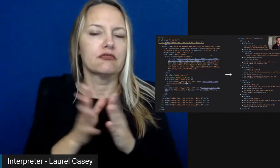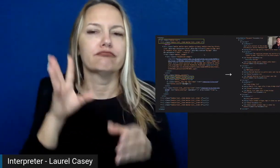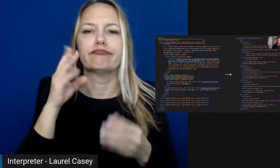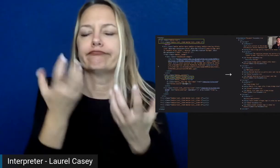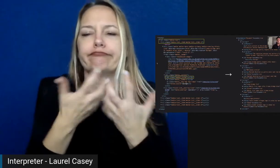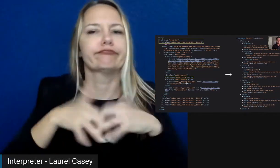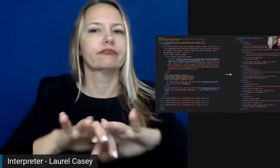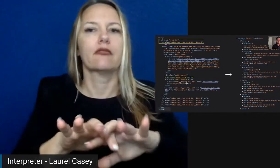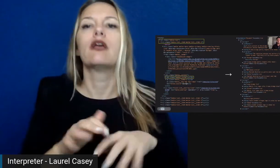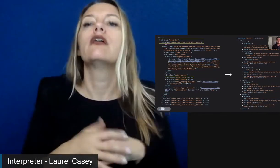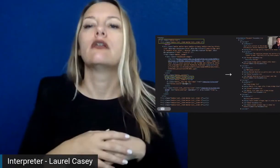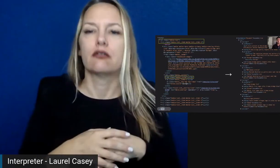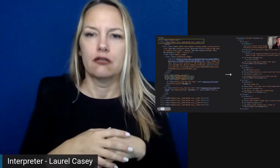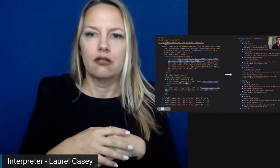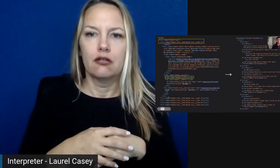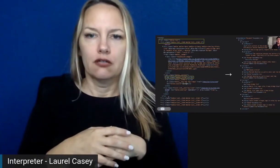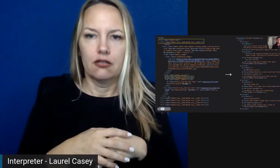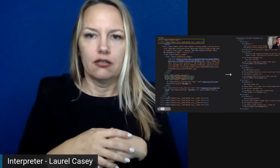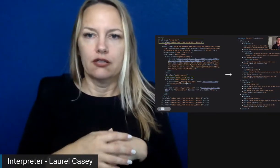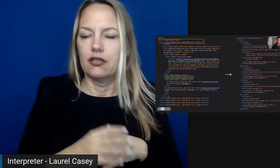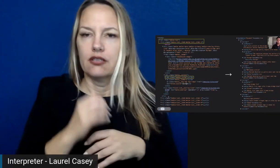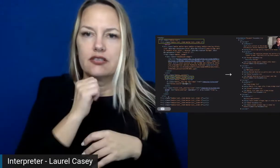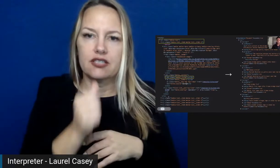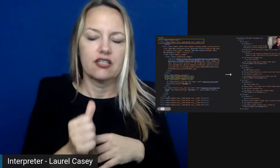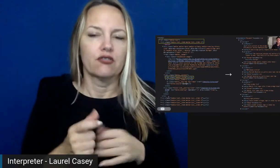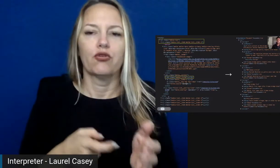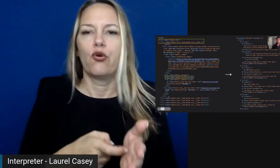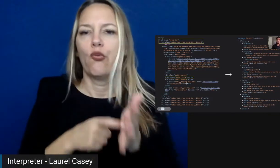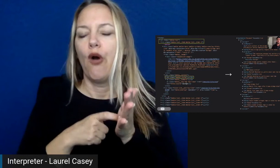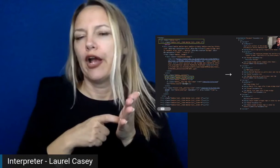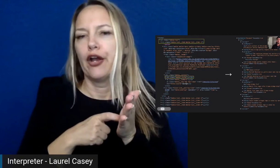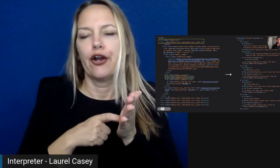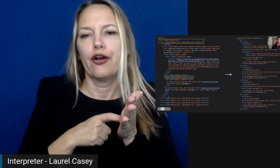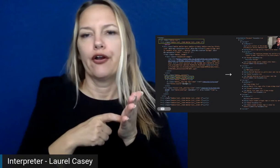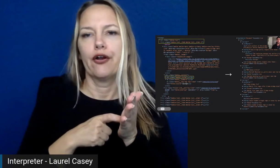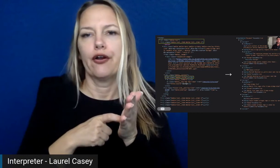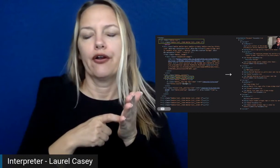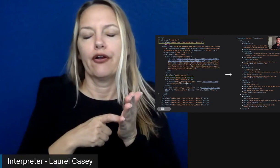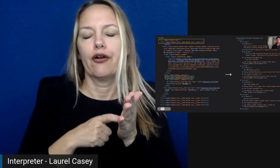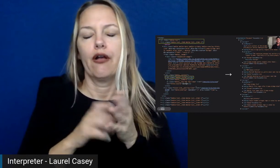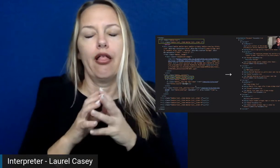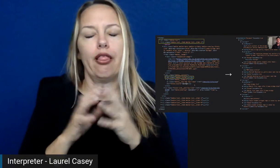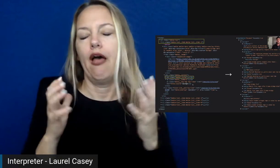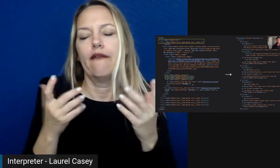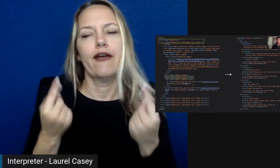Especially, does not require a lot of effort to make such decisions, right.